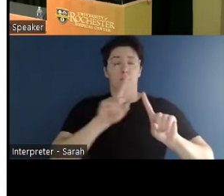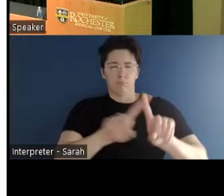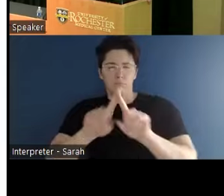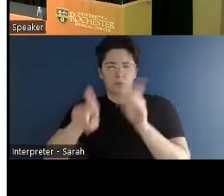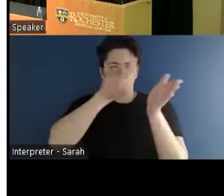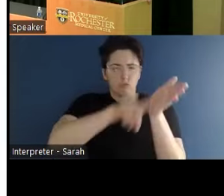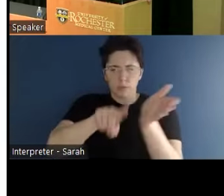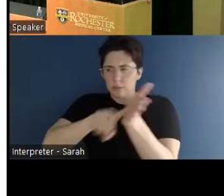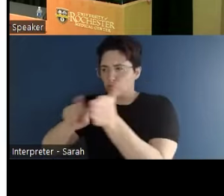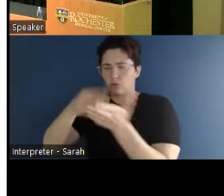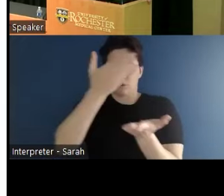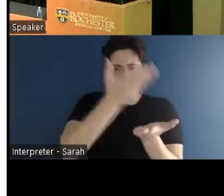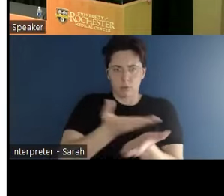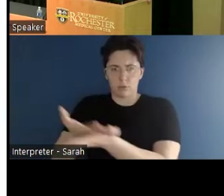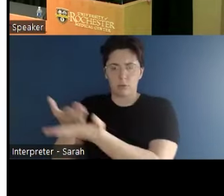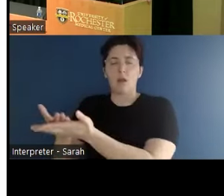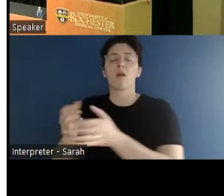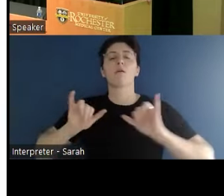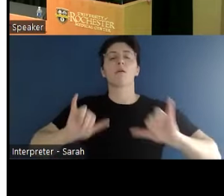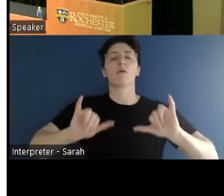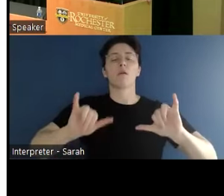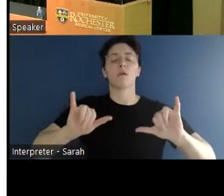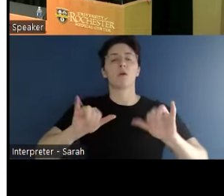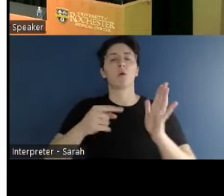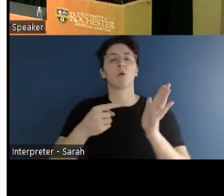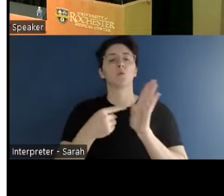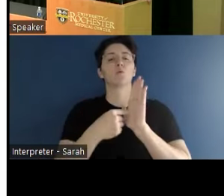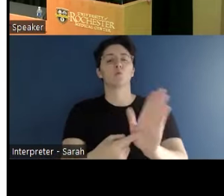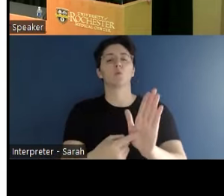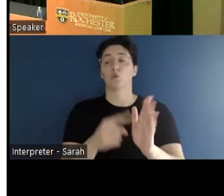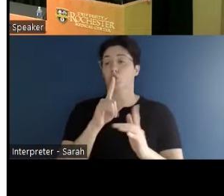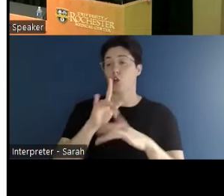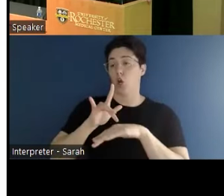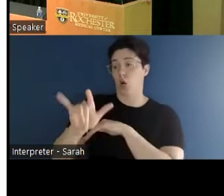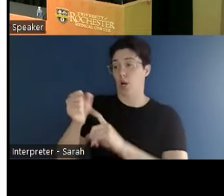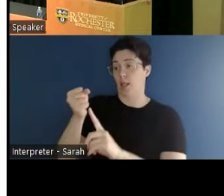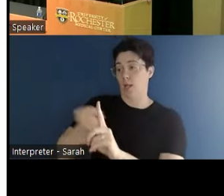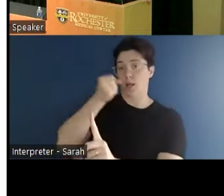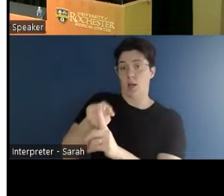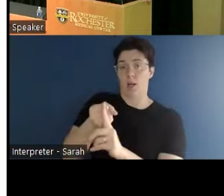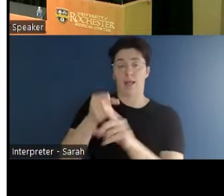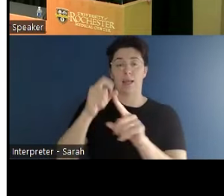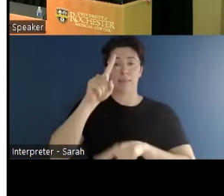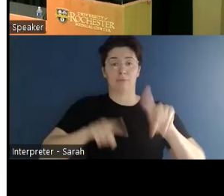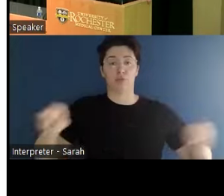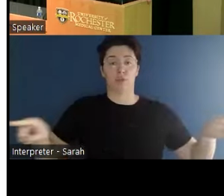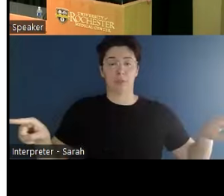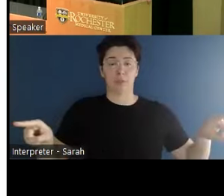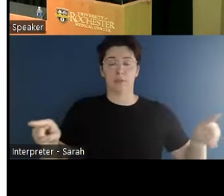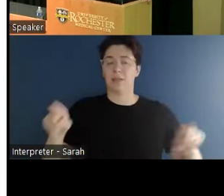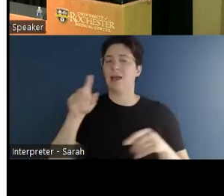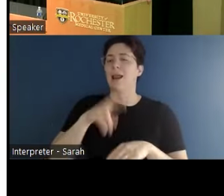times inconsistently demonstrates early onset differences in that natural pull toward social